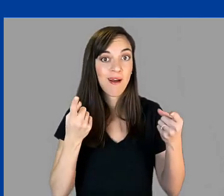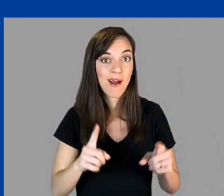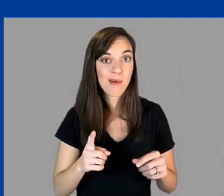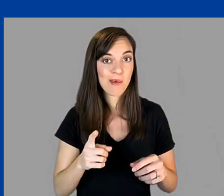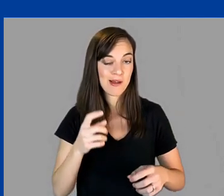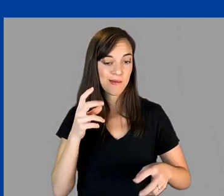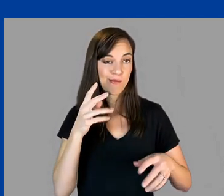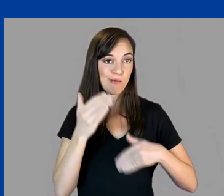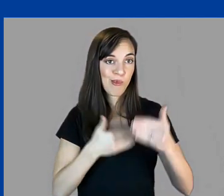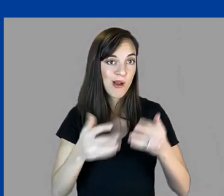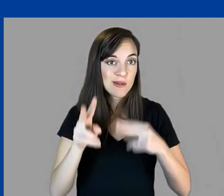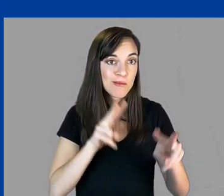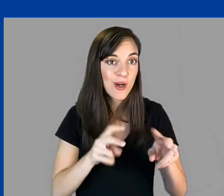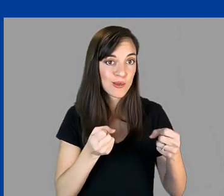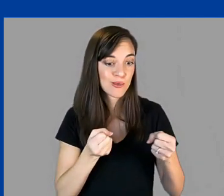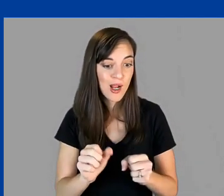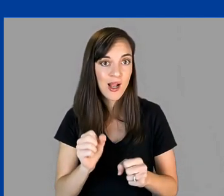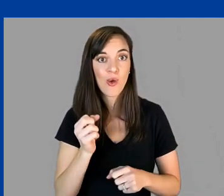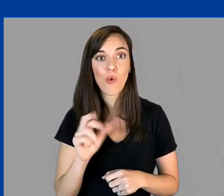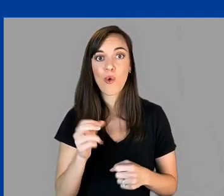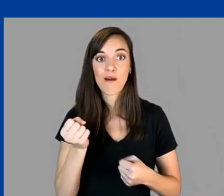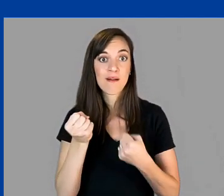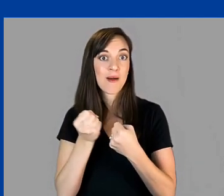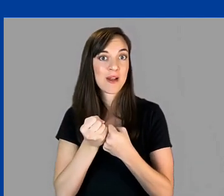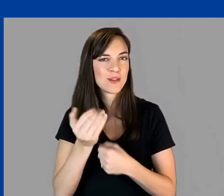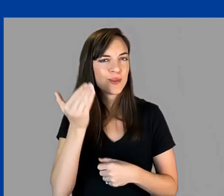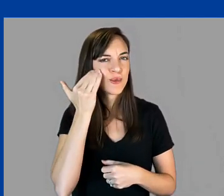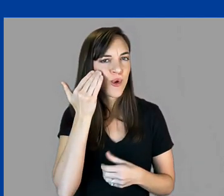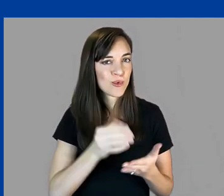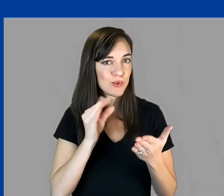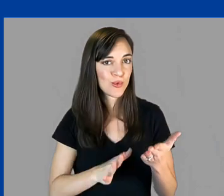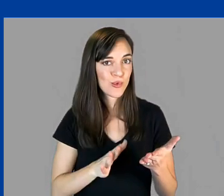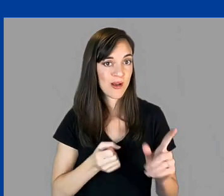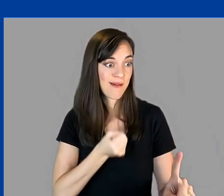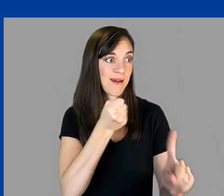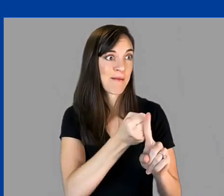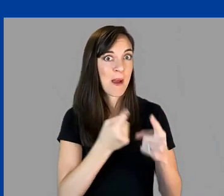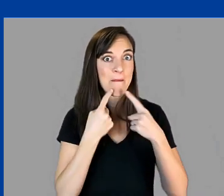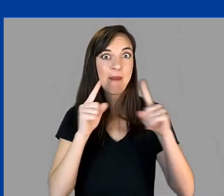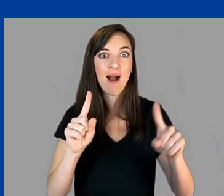strategies or accommodations to ensure student success?